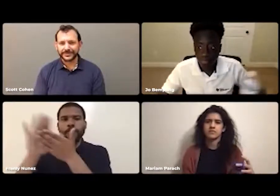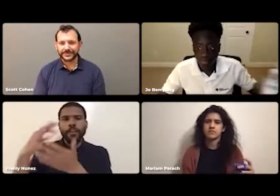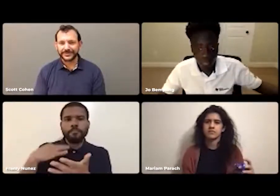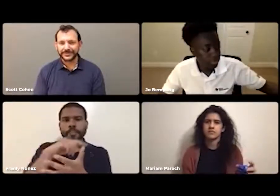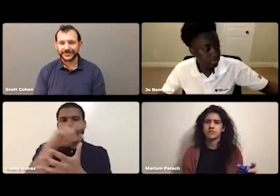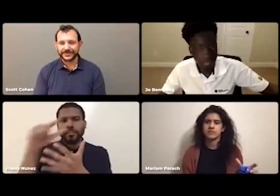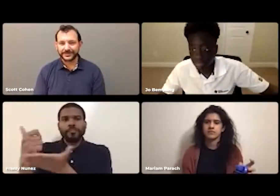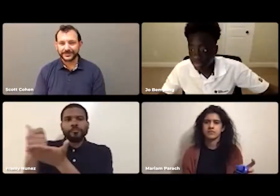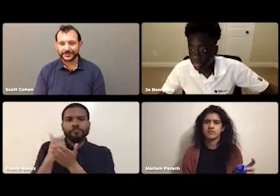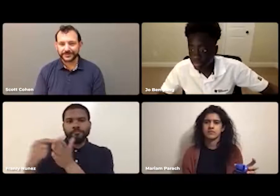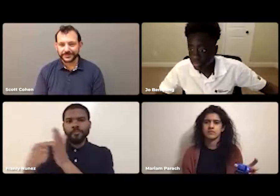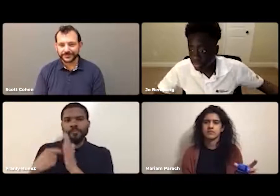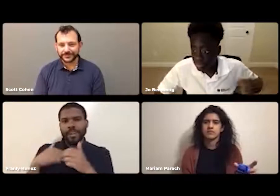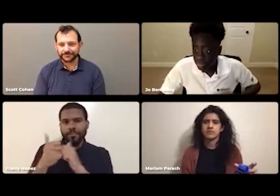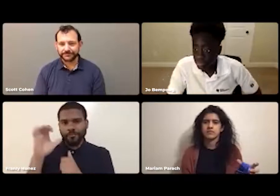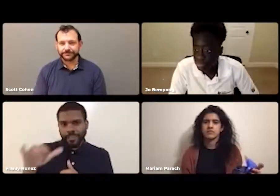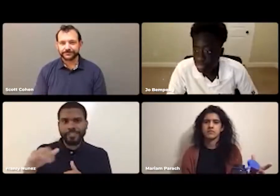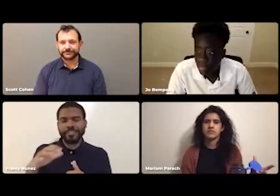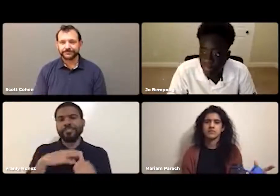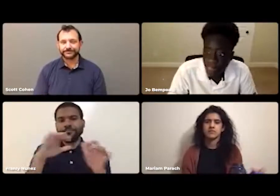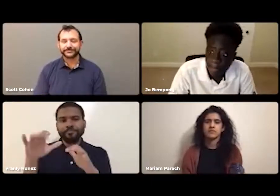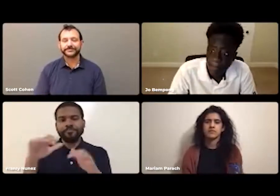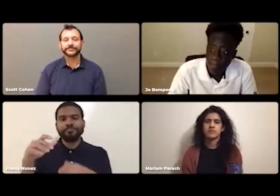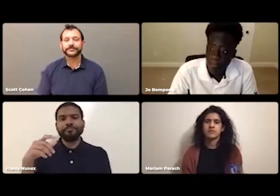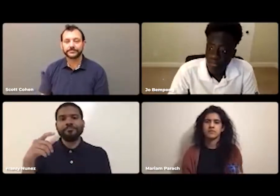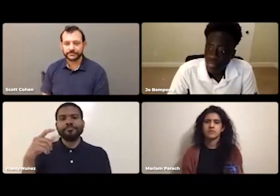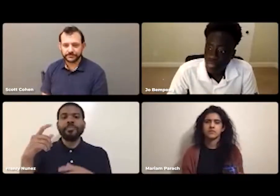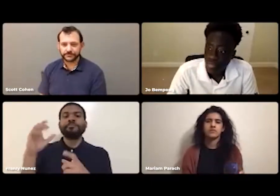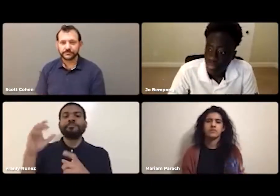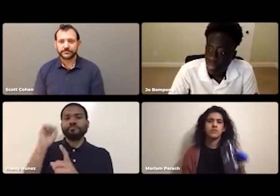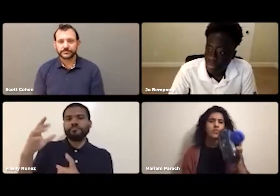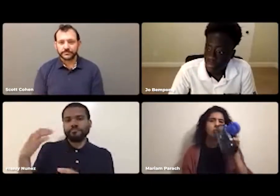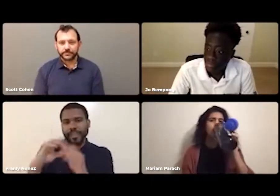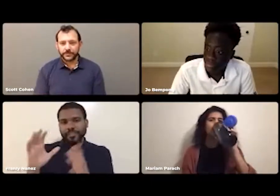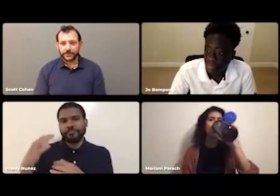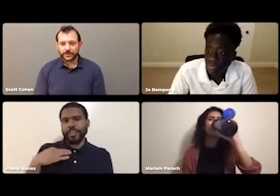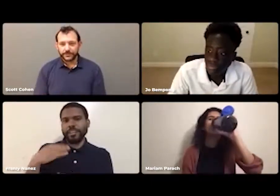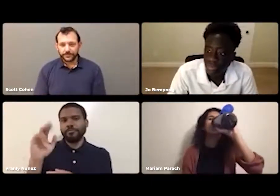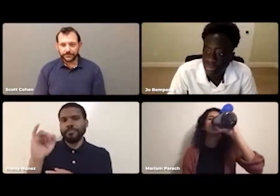I mentioned I wanted to be a vet. They showed me how to apply to those colleges.